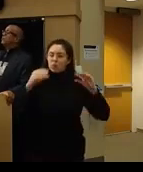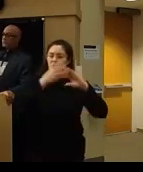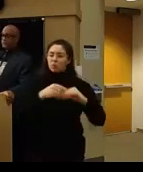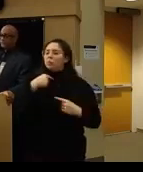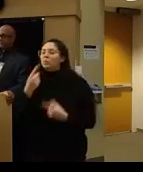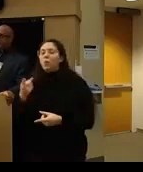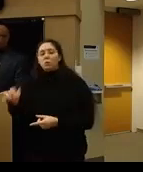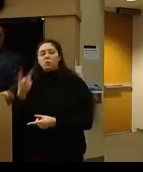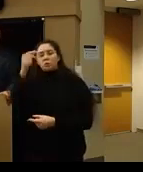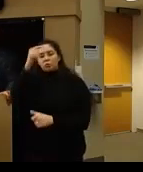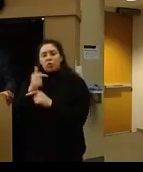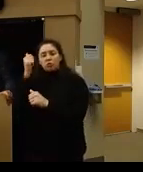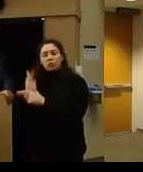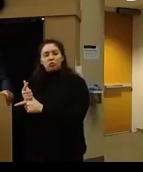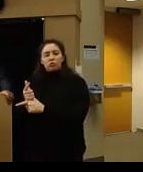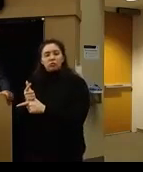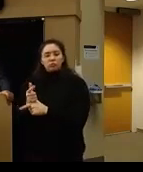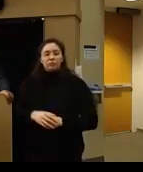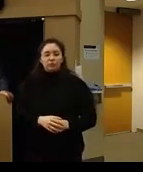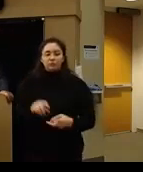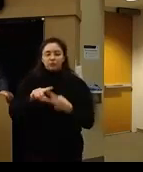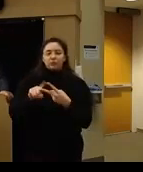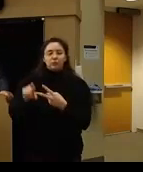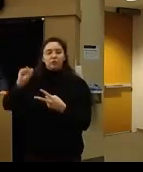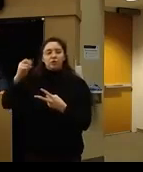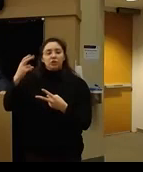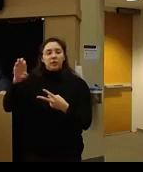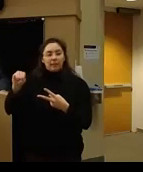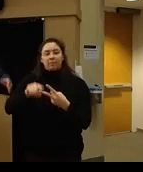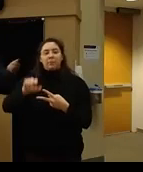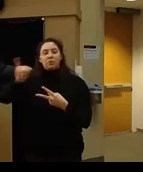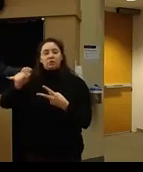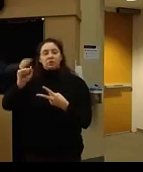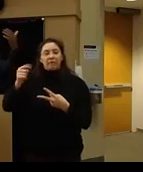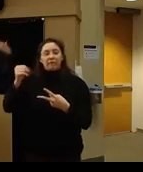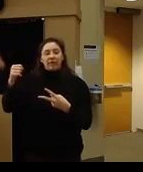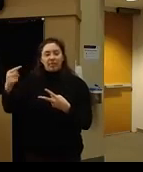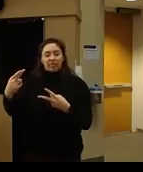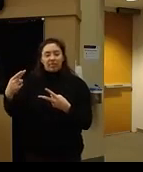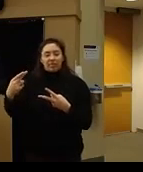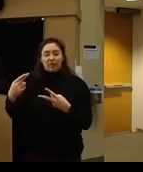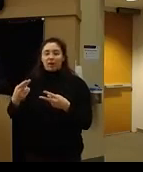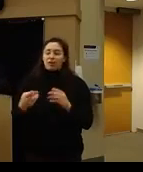brothers shim and jeith His Two Brothers now shim and Jeth took a cloth and they covered his father